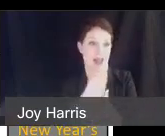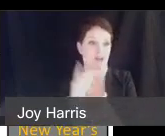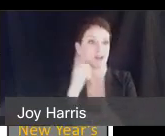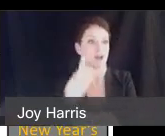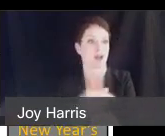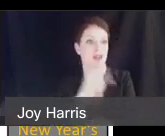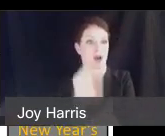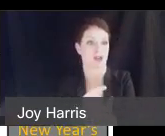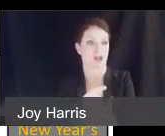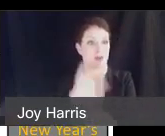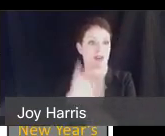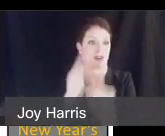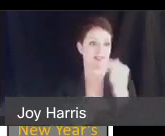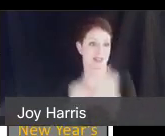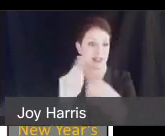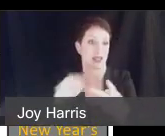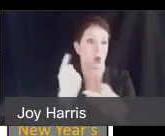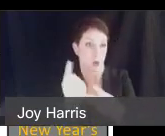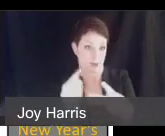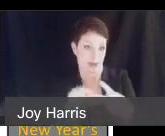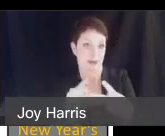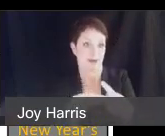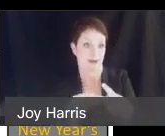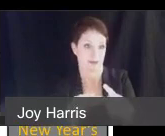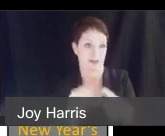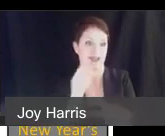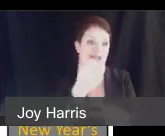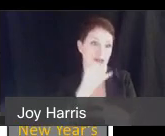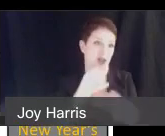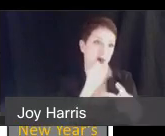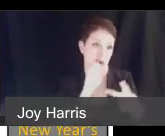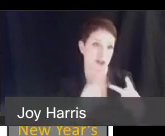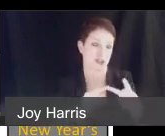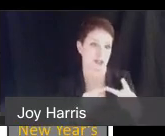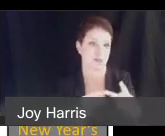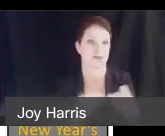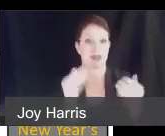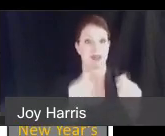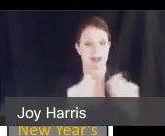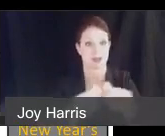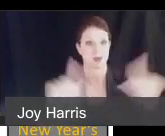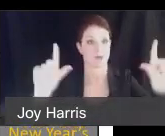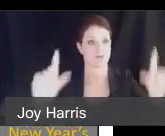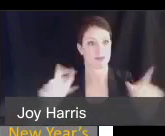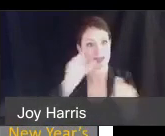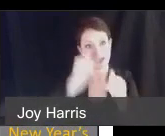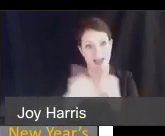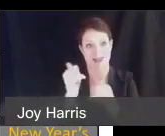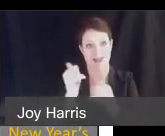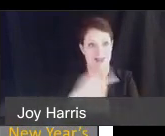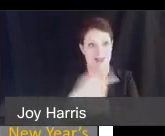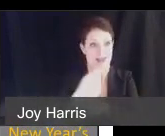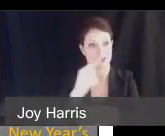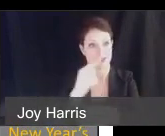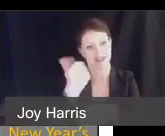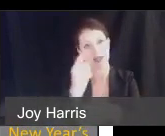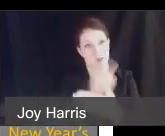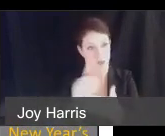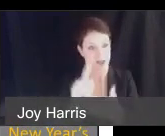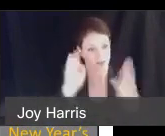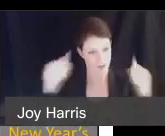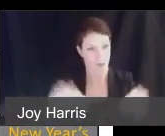care facility-only cases. So next we'll zoom in to the last 10 weeks, and what I just want to point